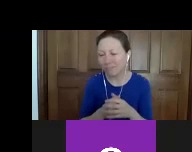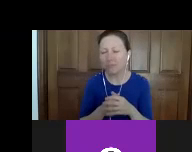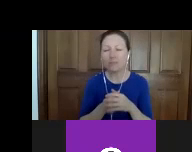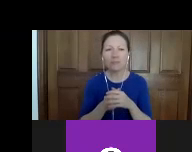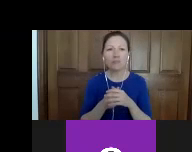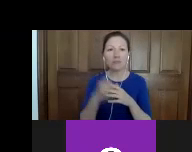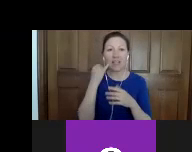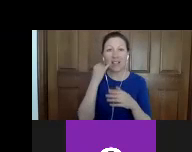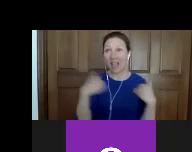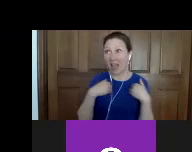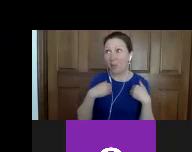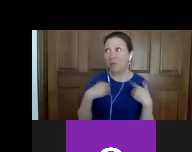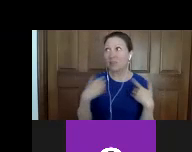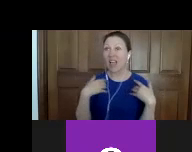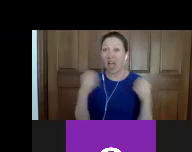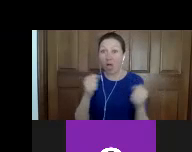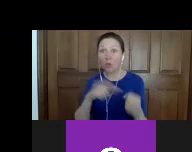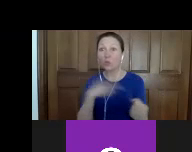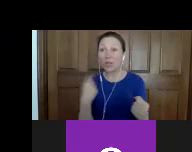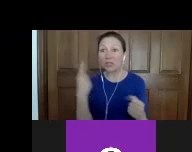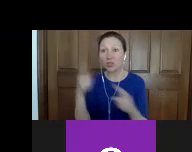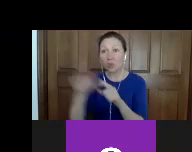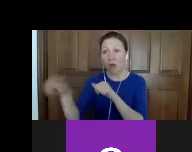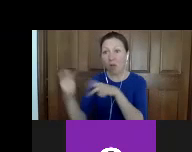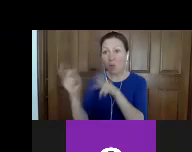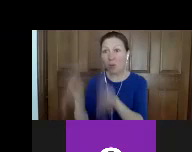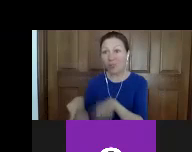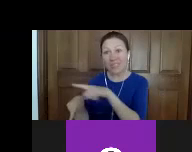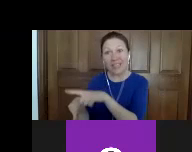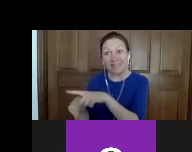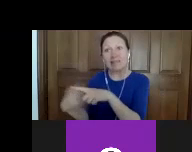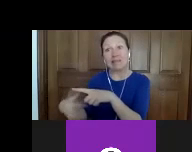Now, if the animal has to be with you, then they might have to lock at something like